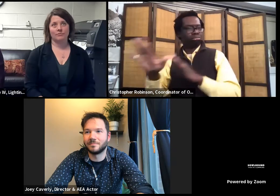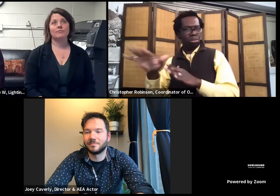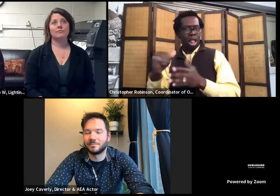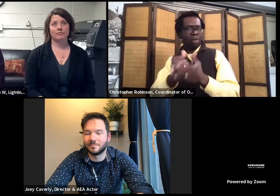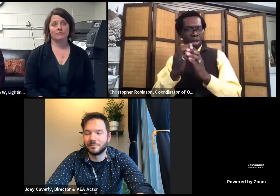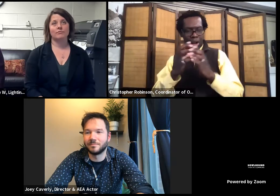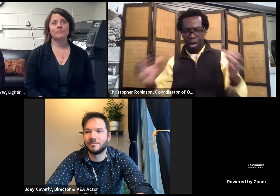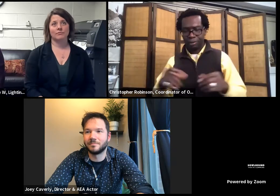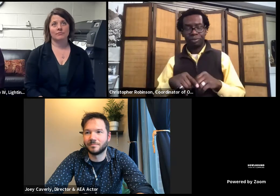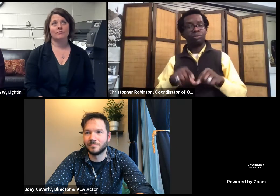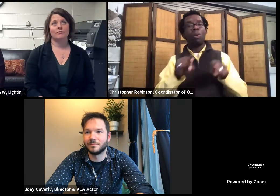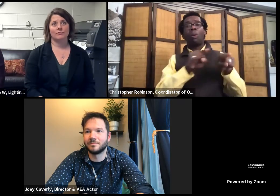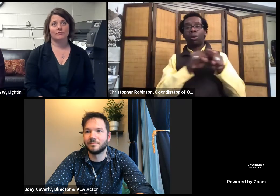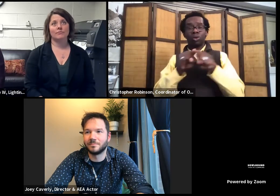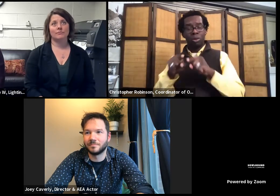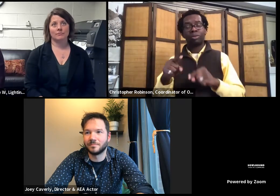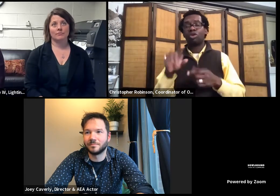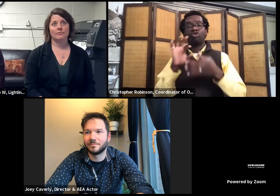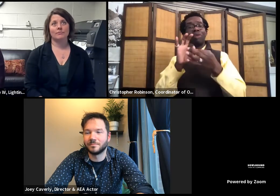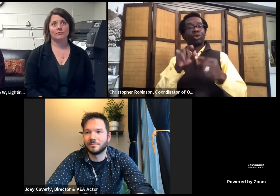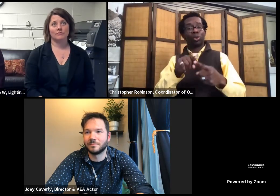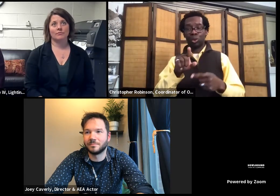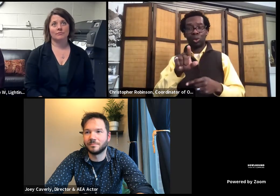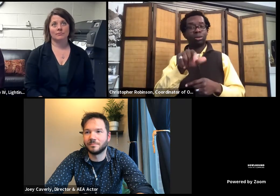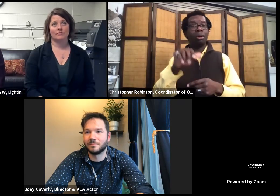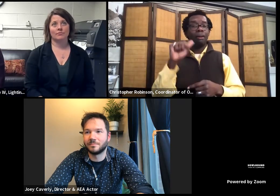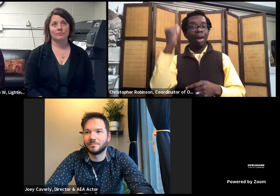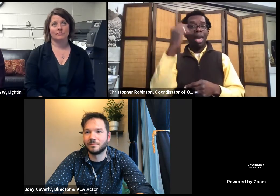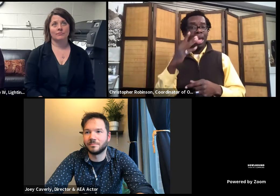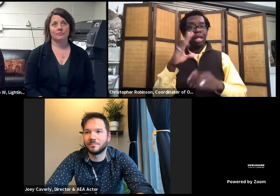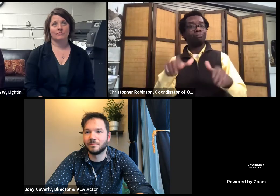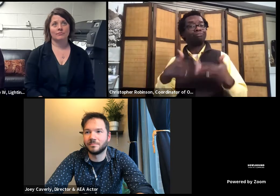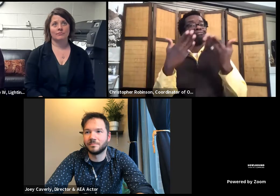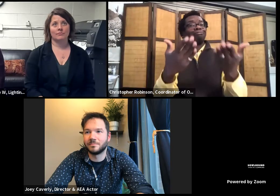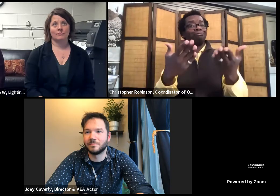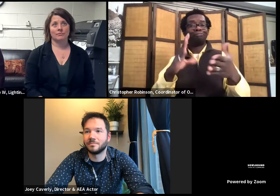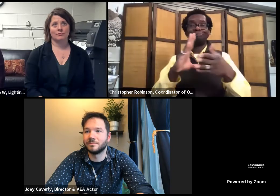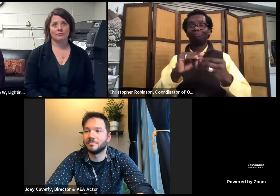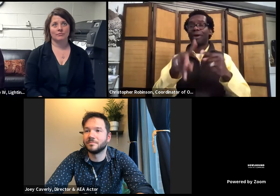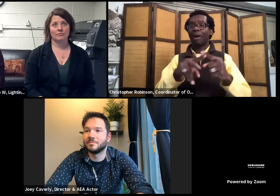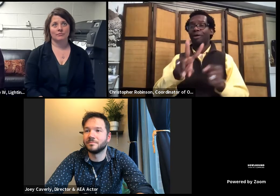and it creates a lot of mistakes. It's quite a benefit to have this turn taking.